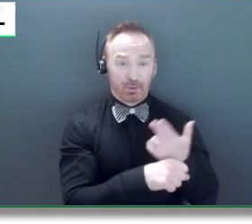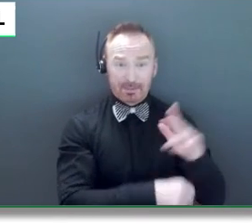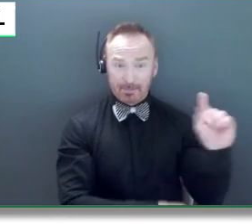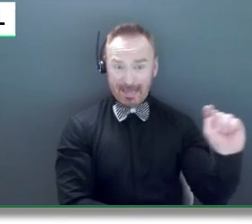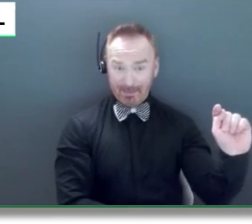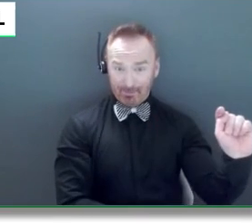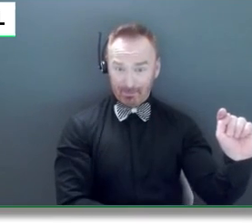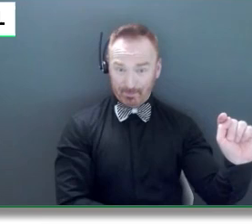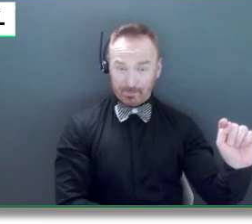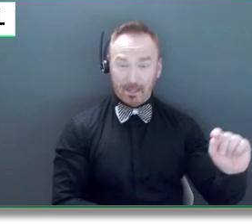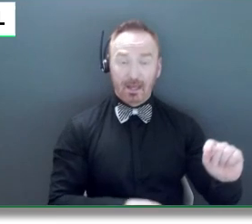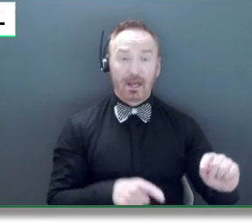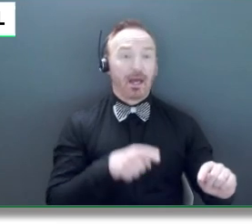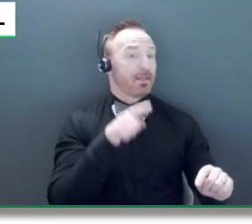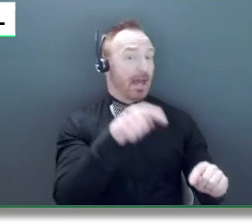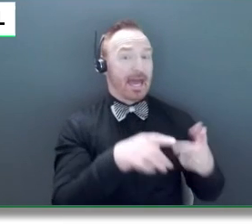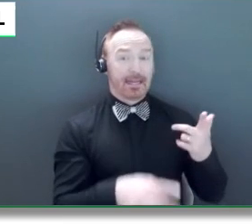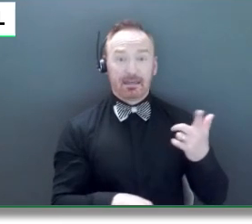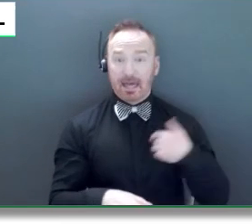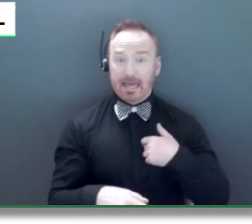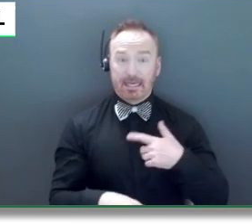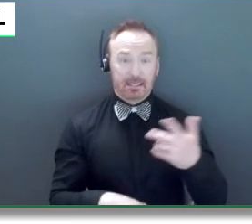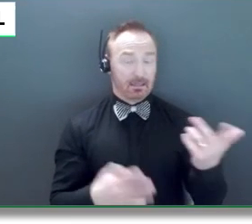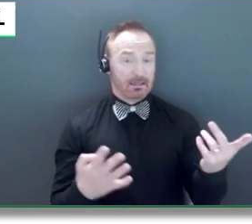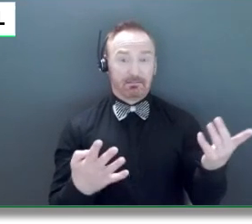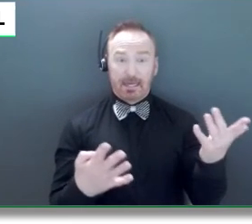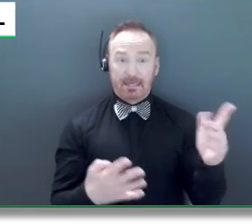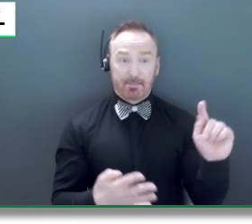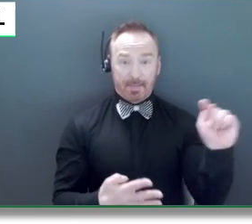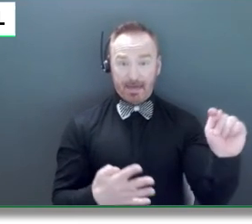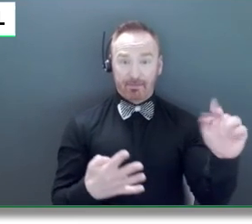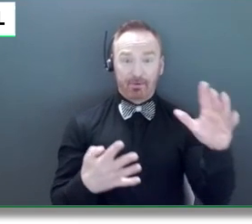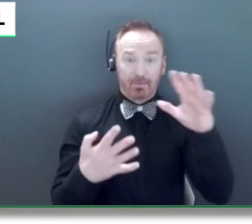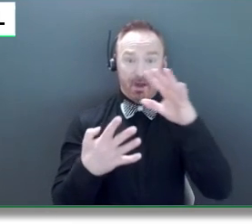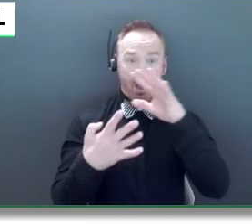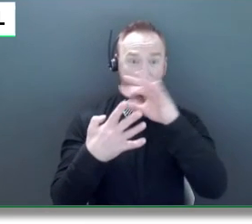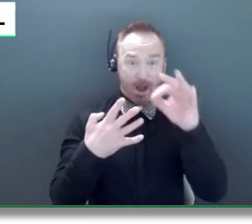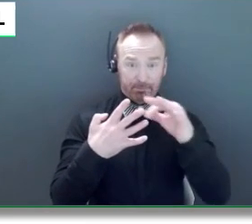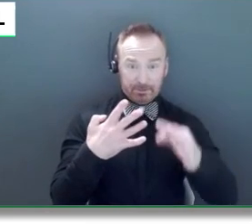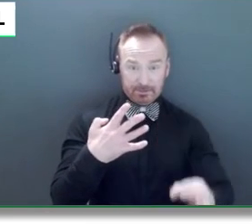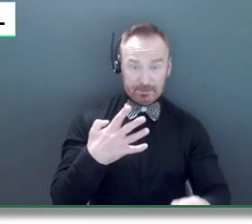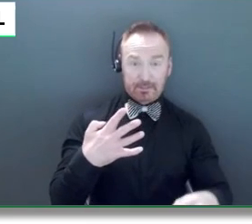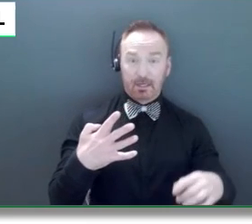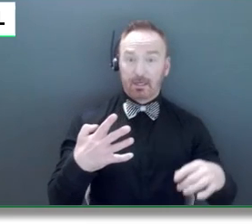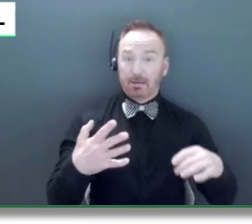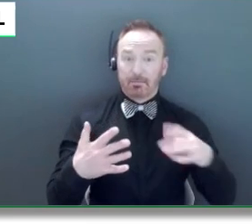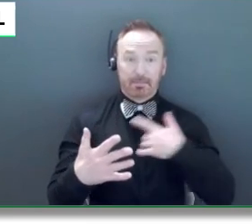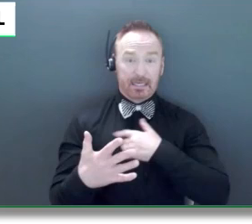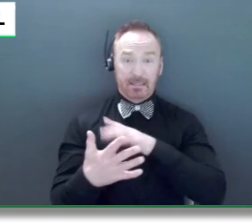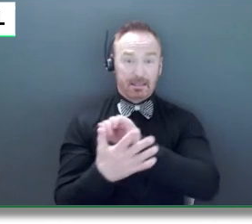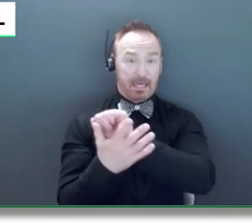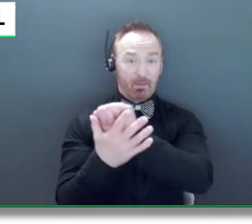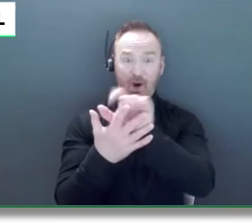washroom options. Every single one was except the only options were accessible washrooms done to universal design and it was out